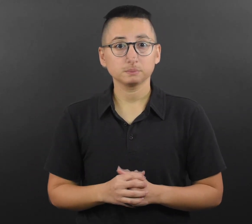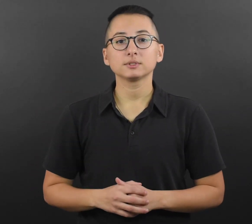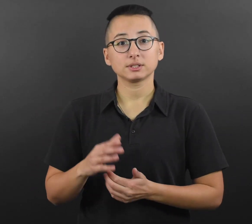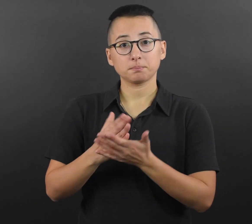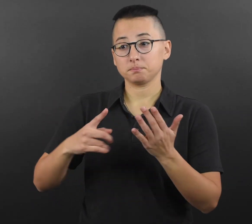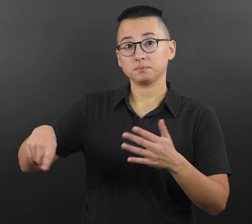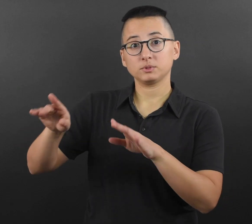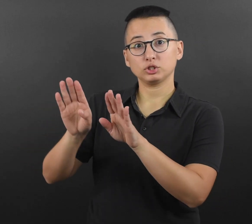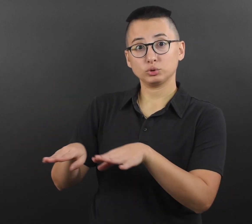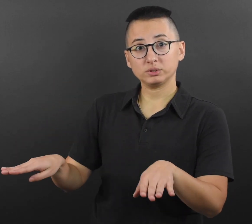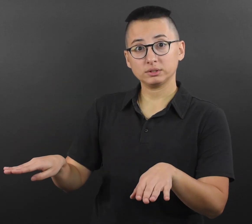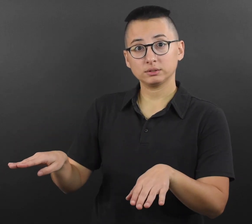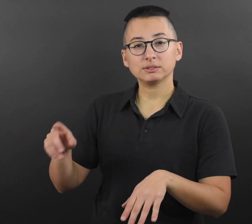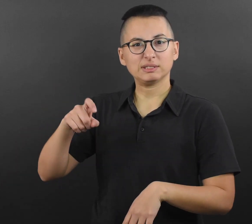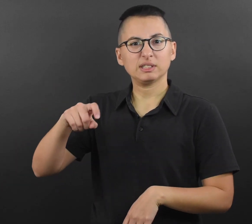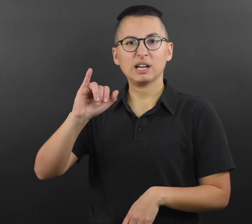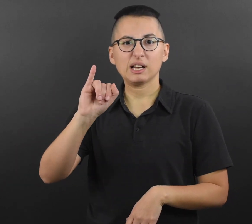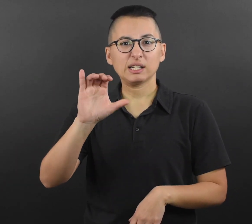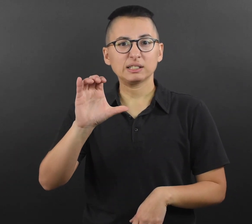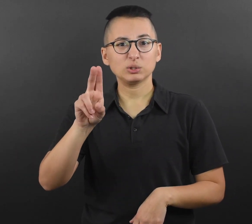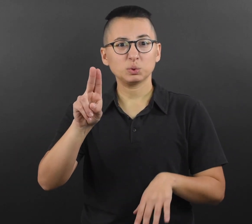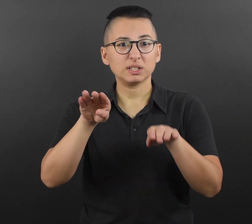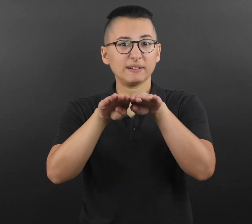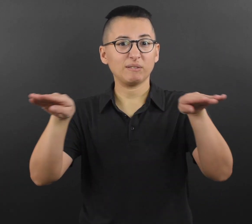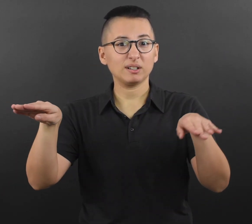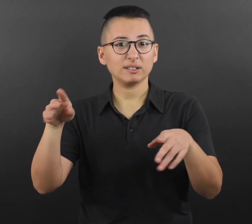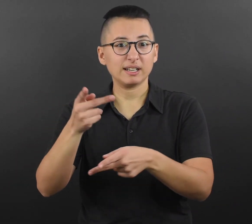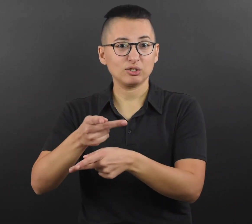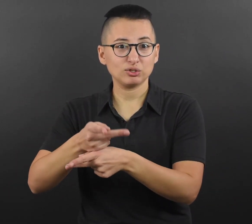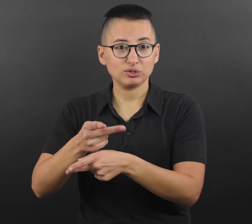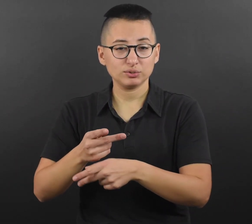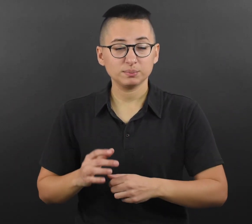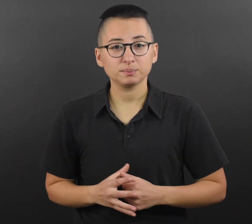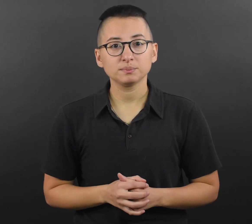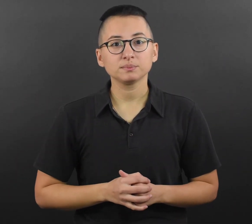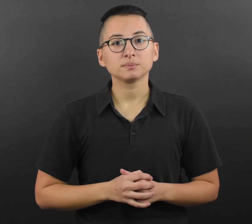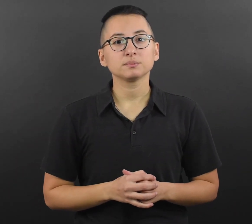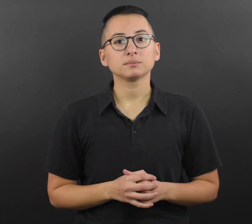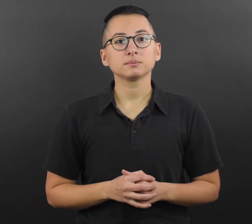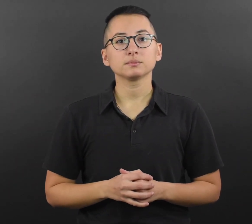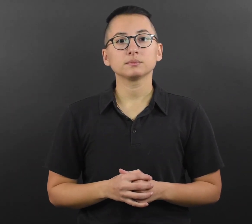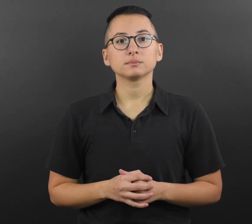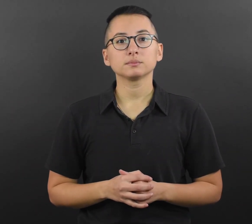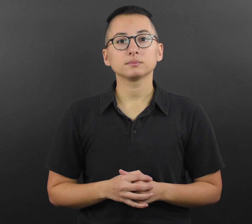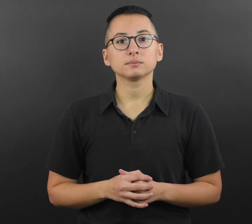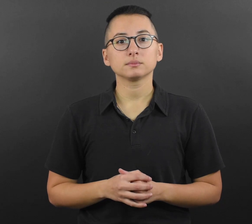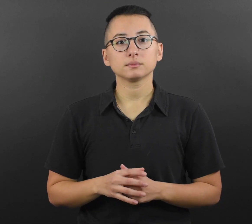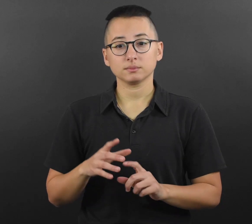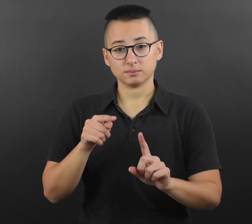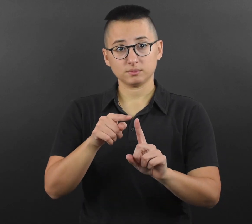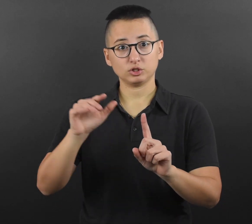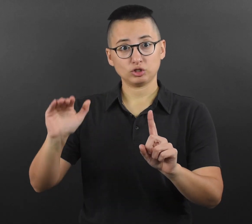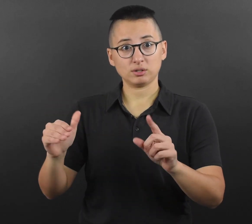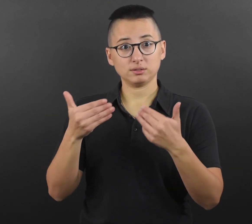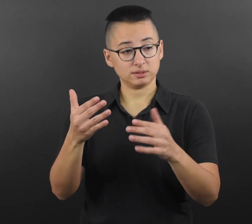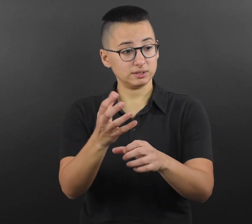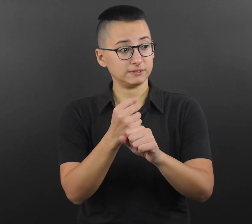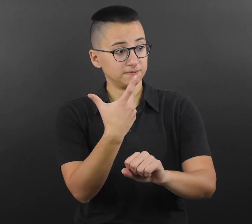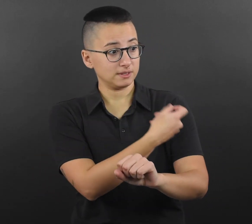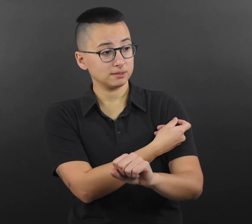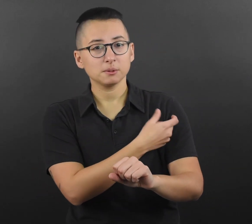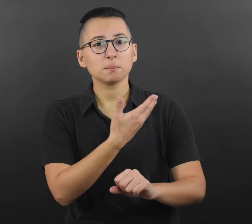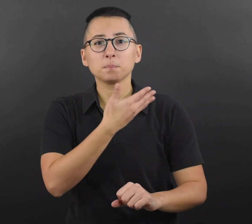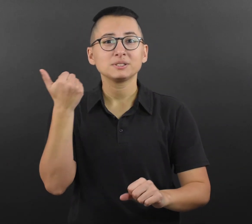Some of these children need ICU level care. o Getting your child vaccinated is the best